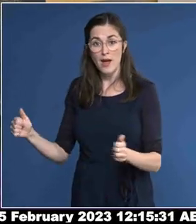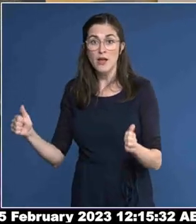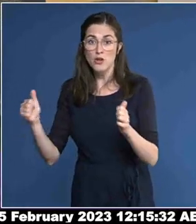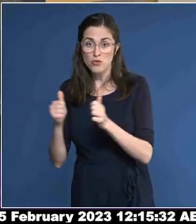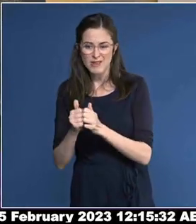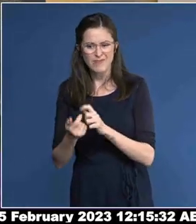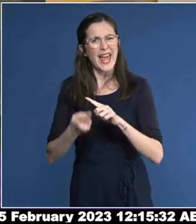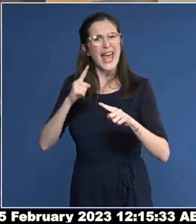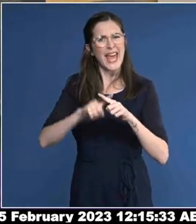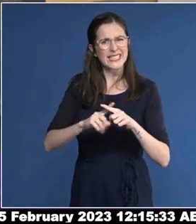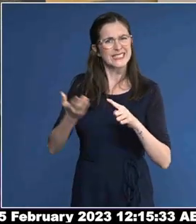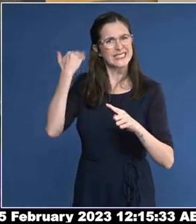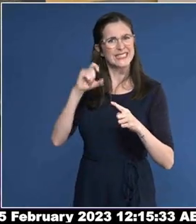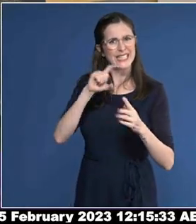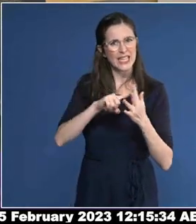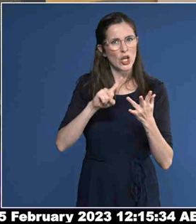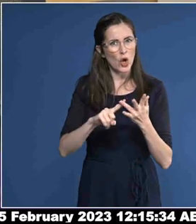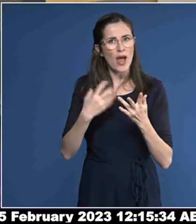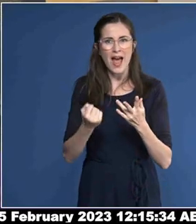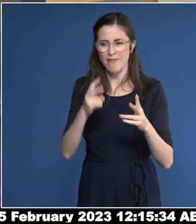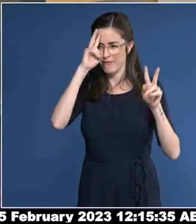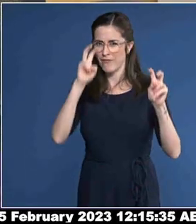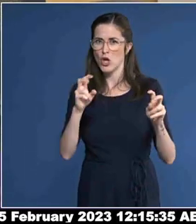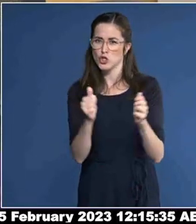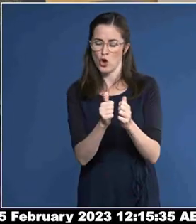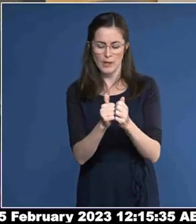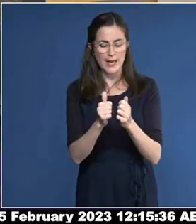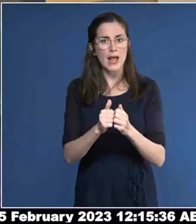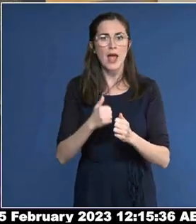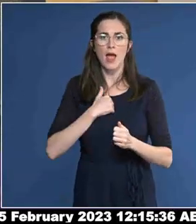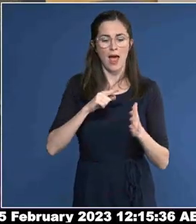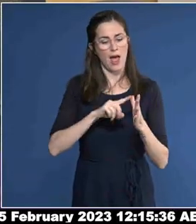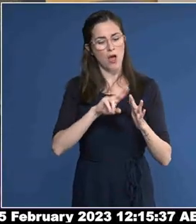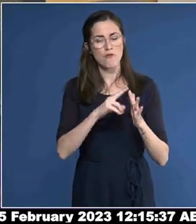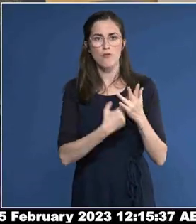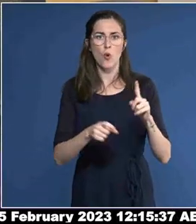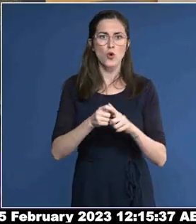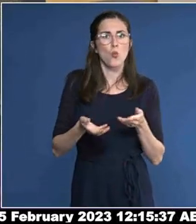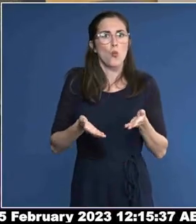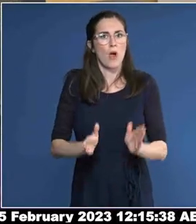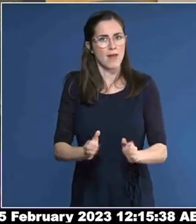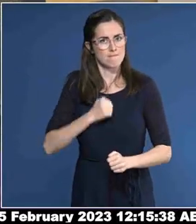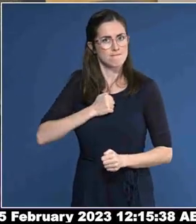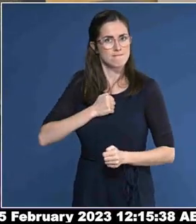Afford Way, and that set the tone for the culture at Afford and accepted that the